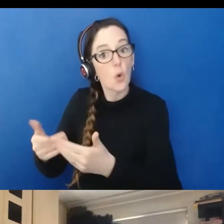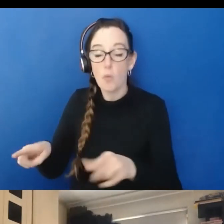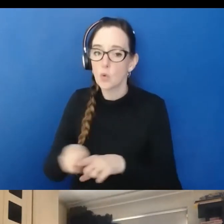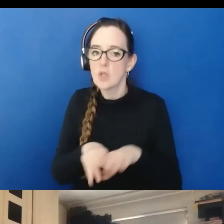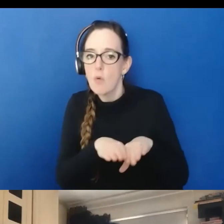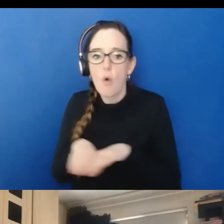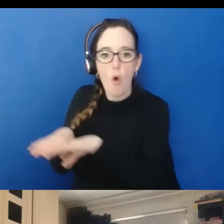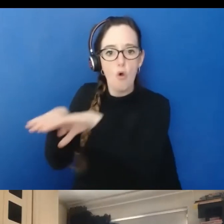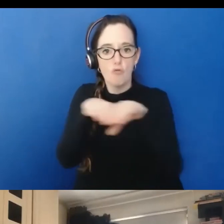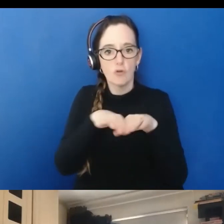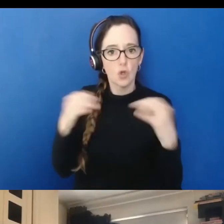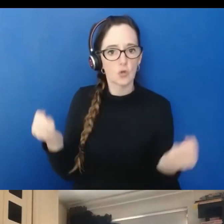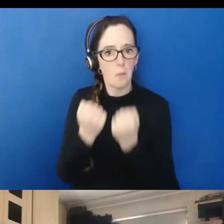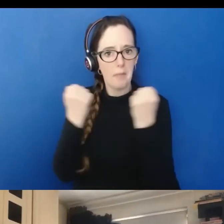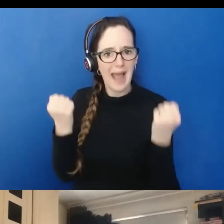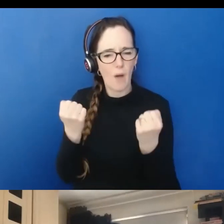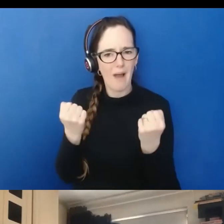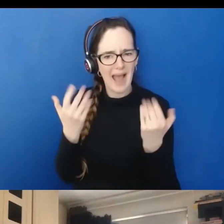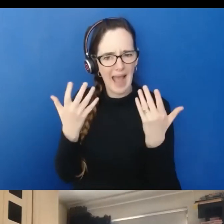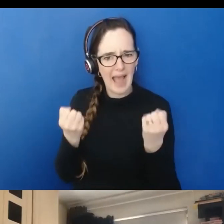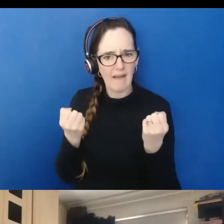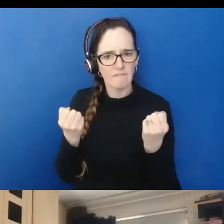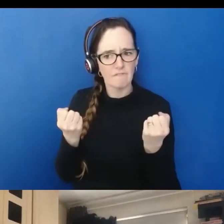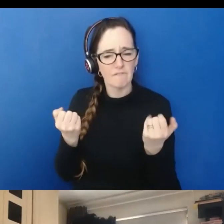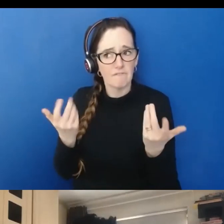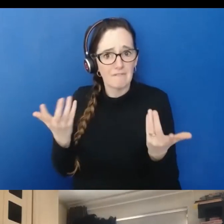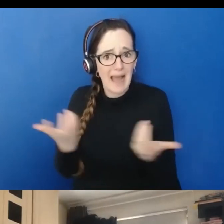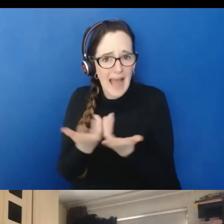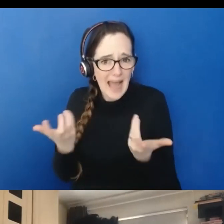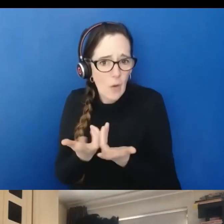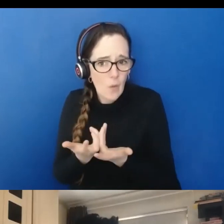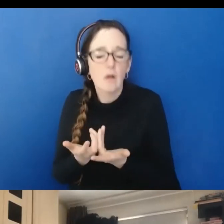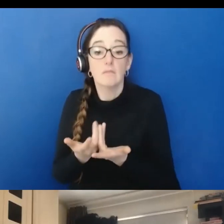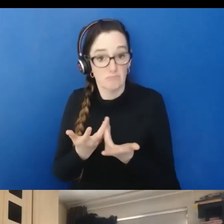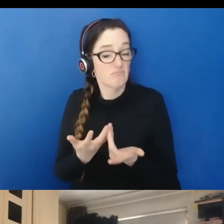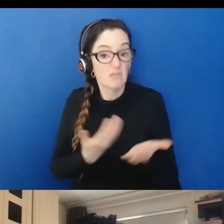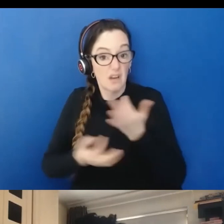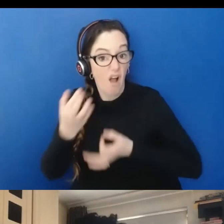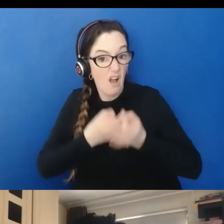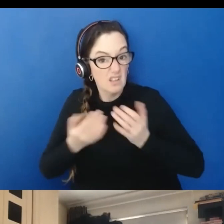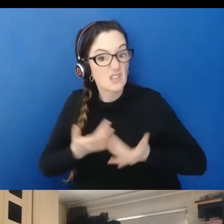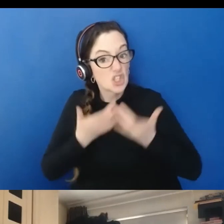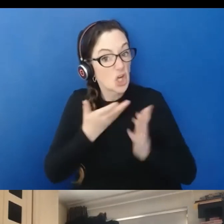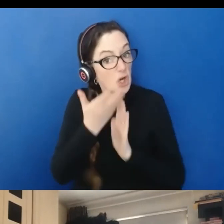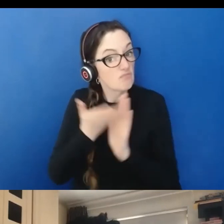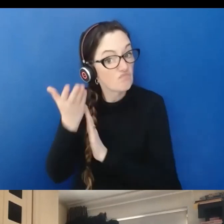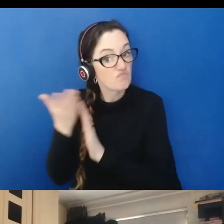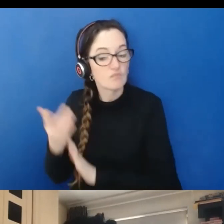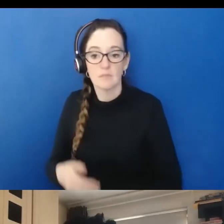active in your institution. So I would say there has been a really positive